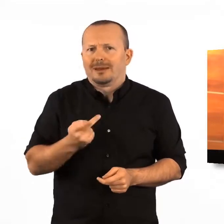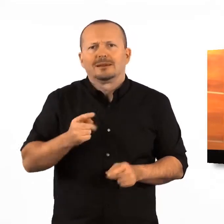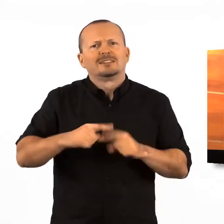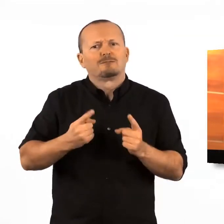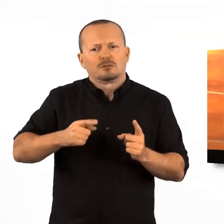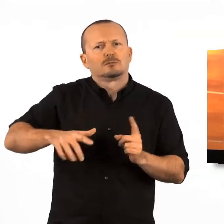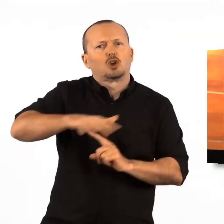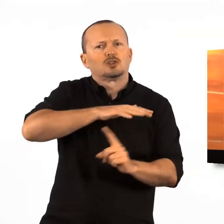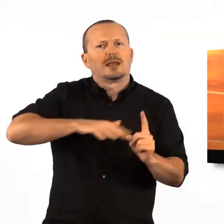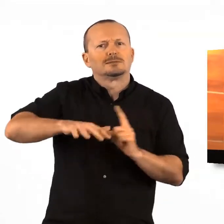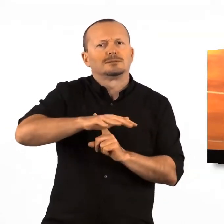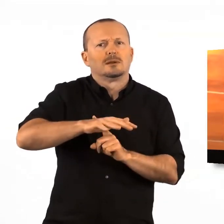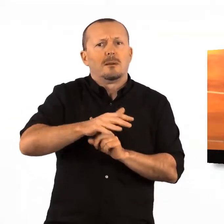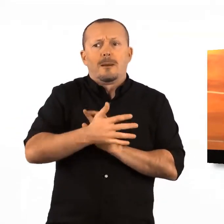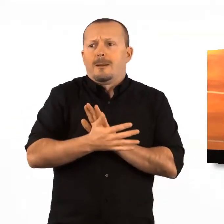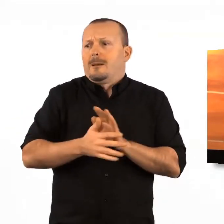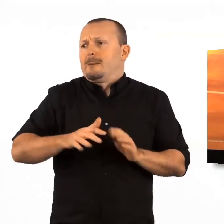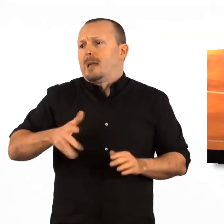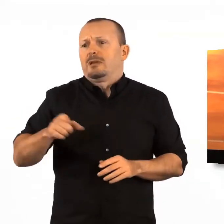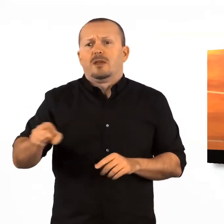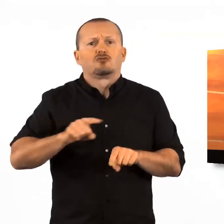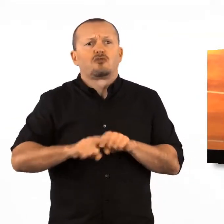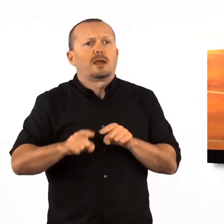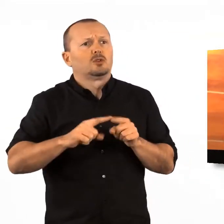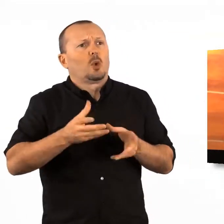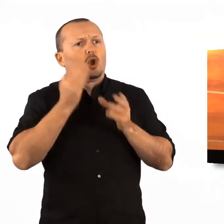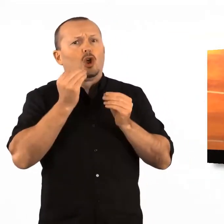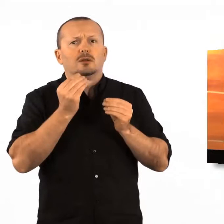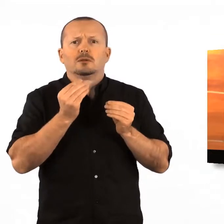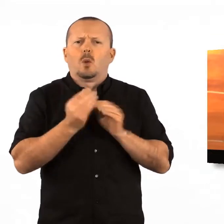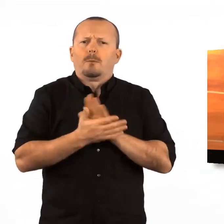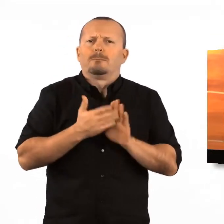it might be that you’re trying to get the concept of a word like ‘on’ so you can